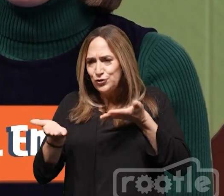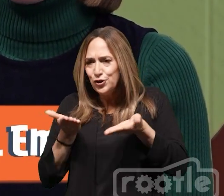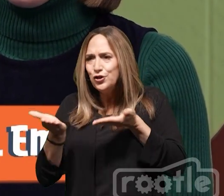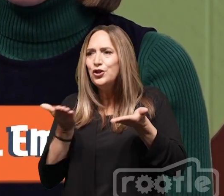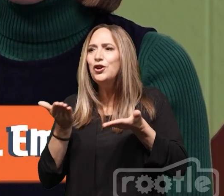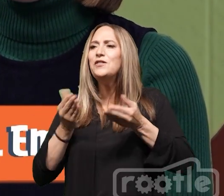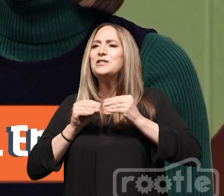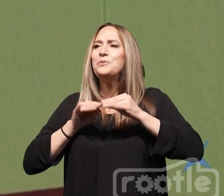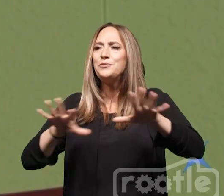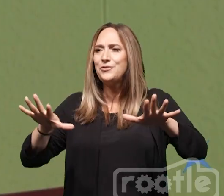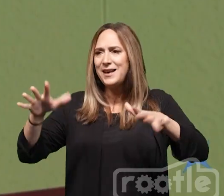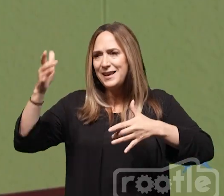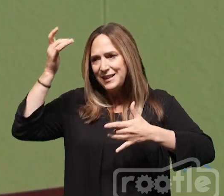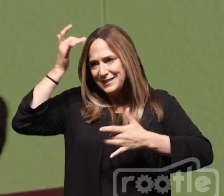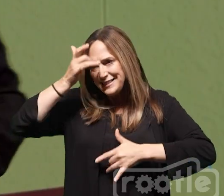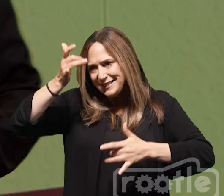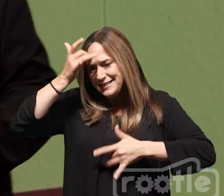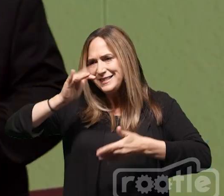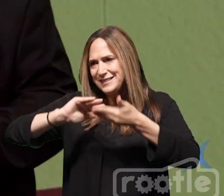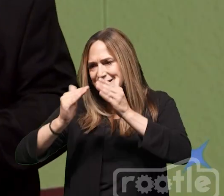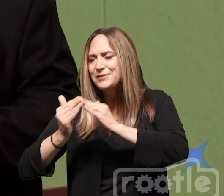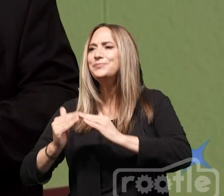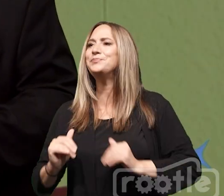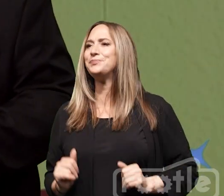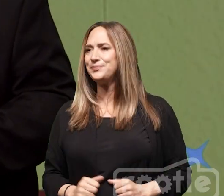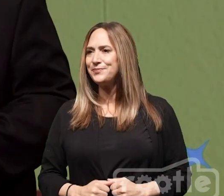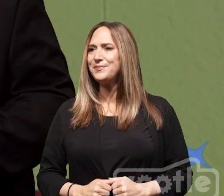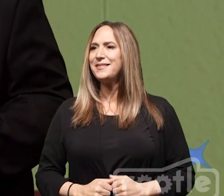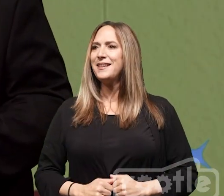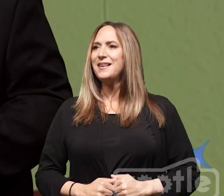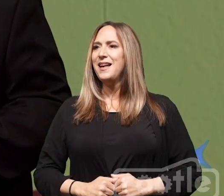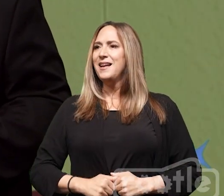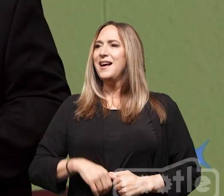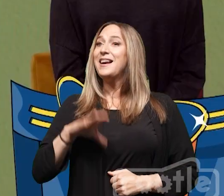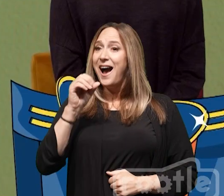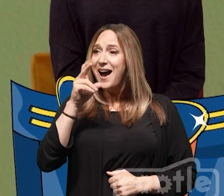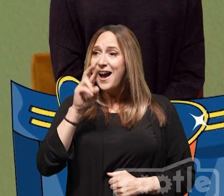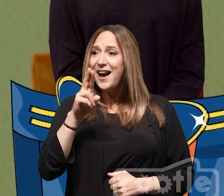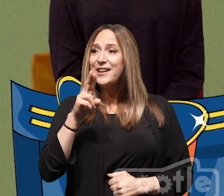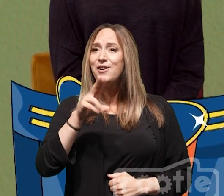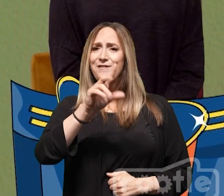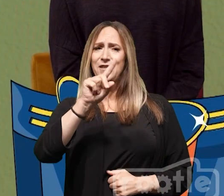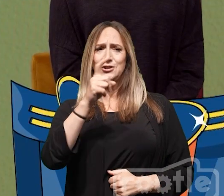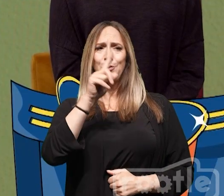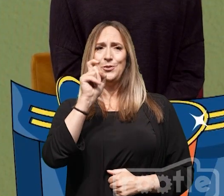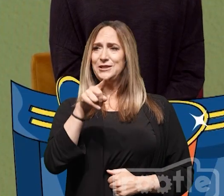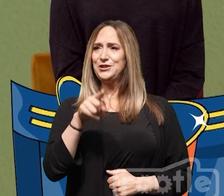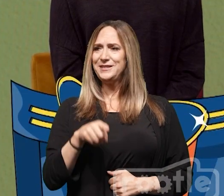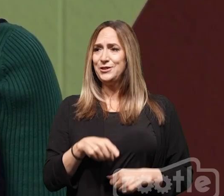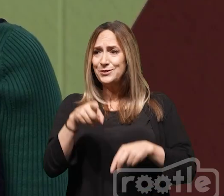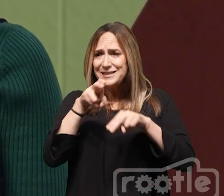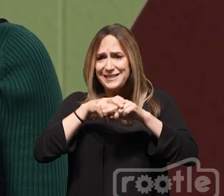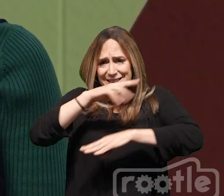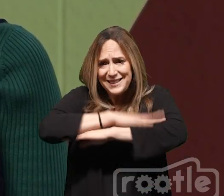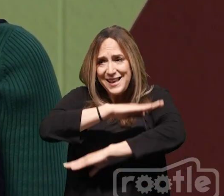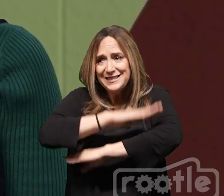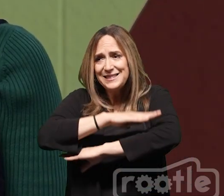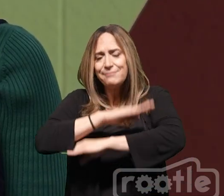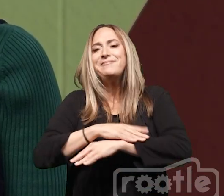of public health. Welcome. Okay, Connor, you get the first question. Do you sit at a desk? Sometimes I'm at my desk,